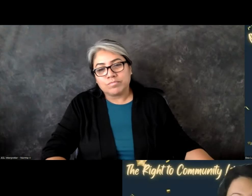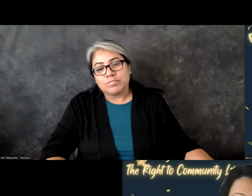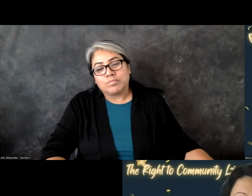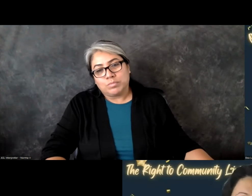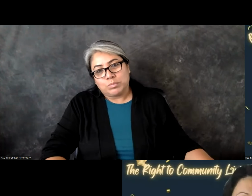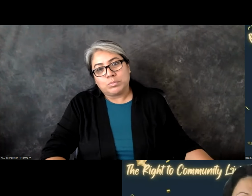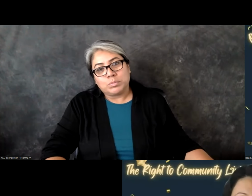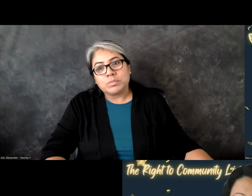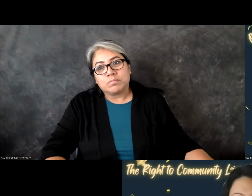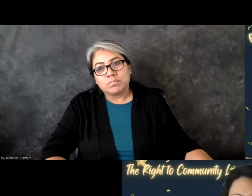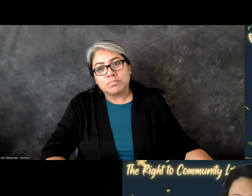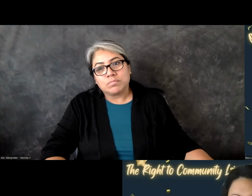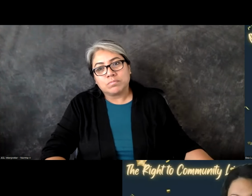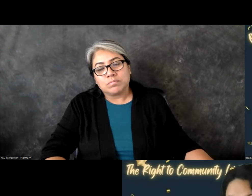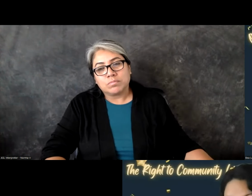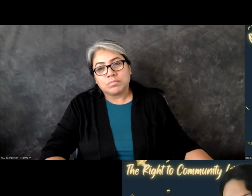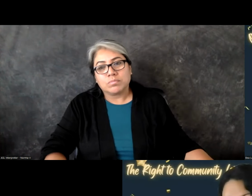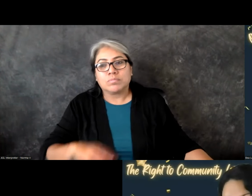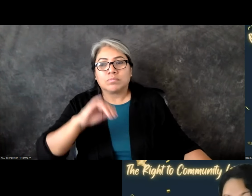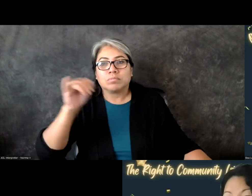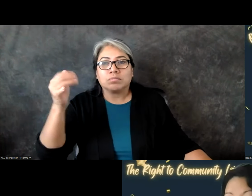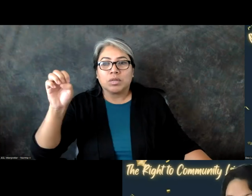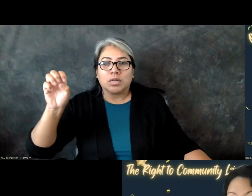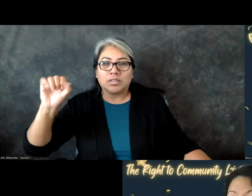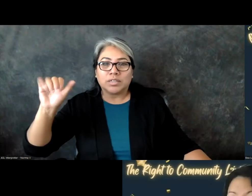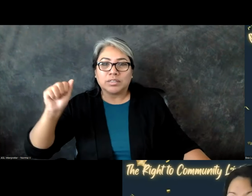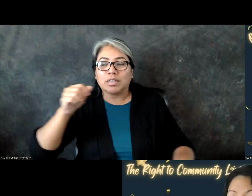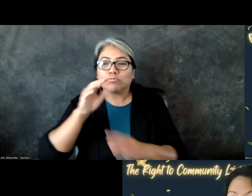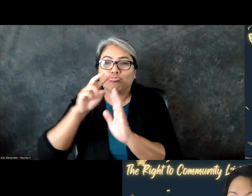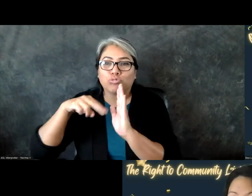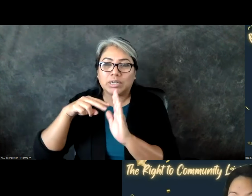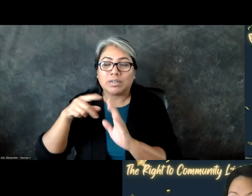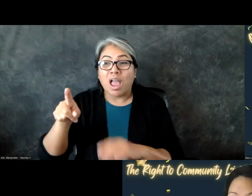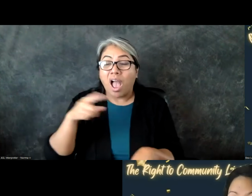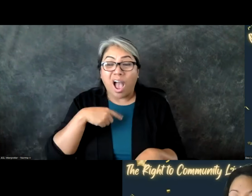it down. Now people can keep a lot more of their money and